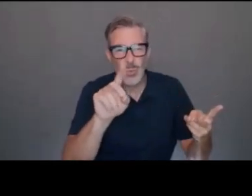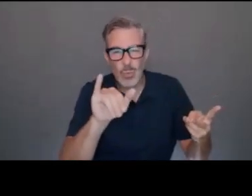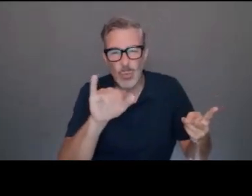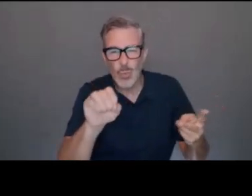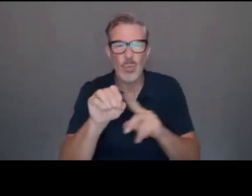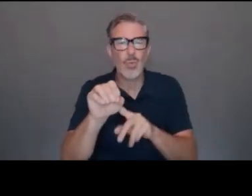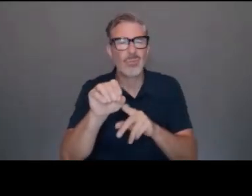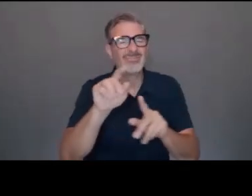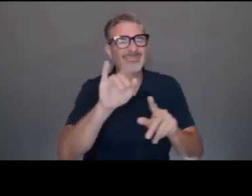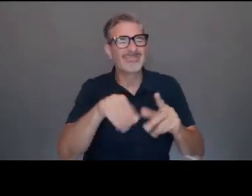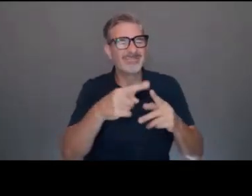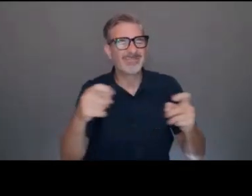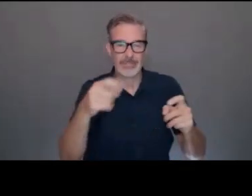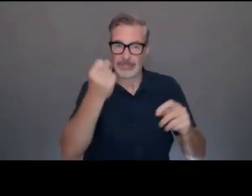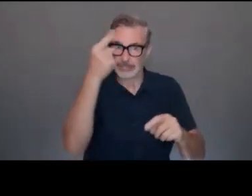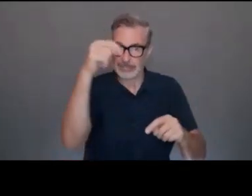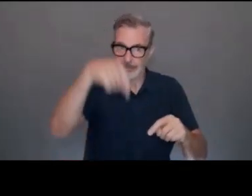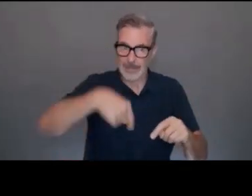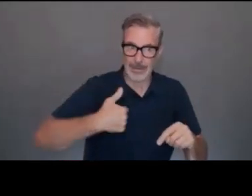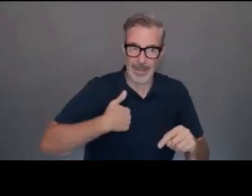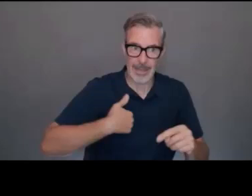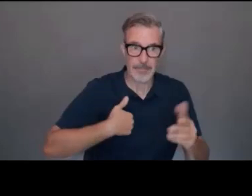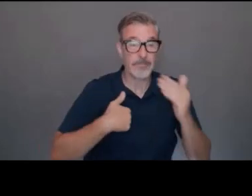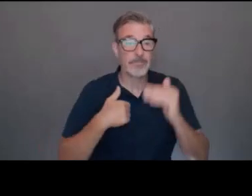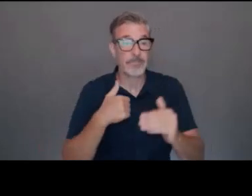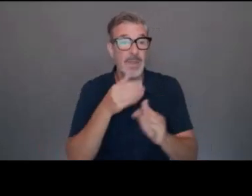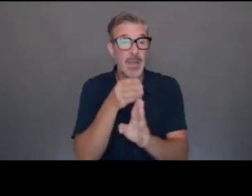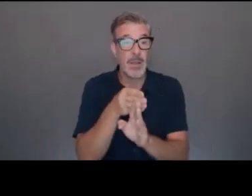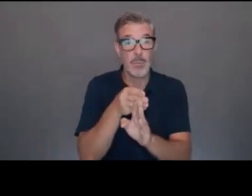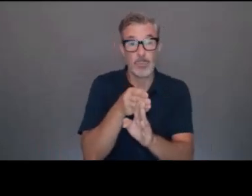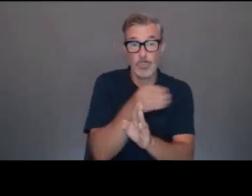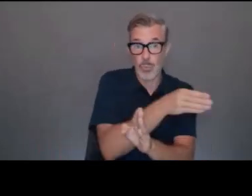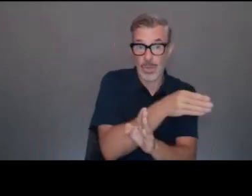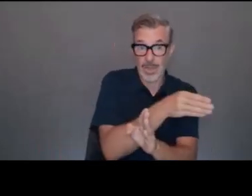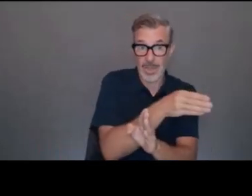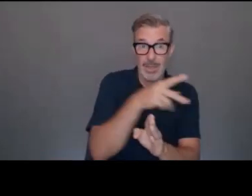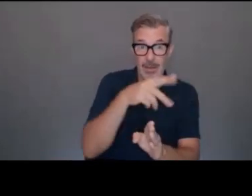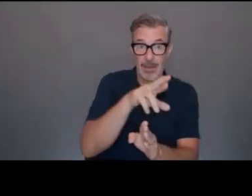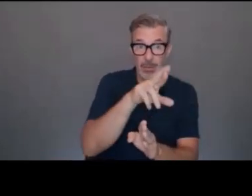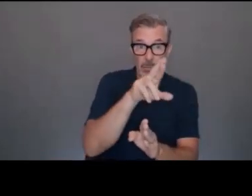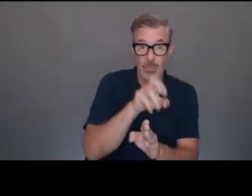Pre-tour production expenses are only eligible for remounting existing work.